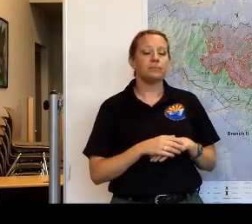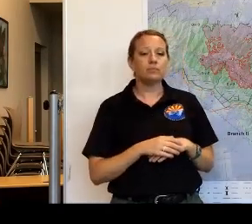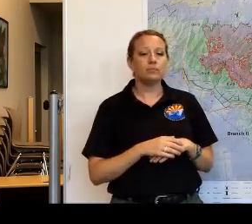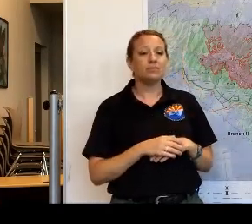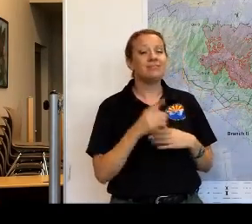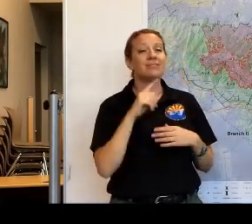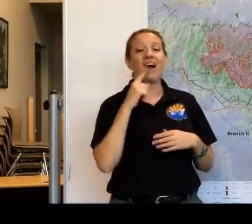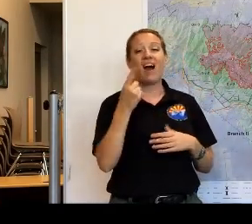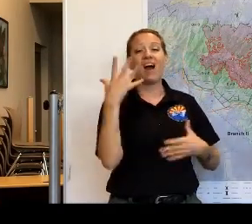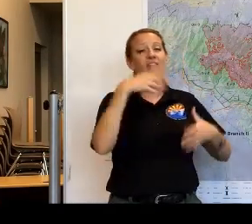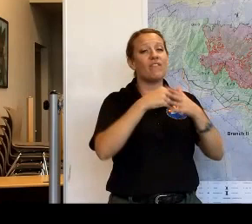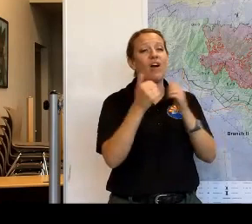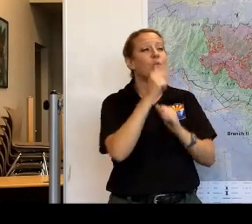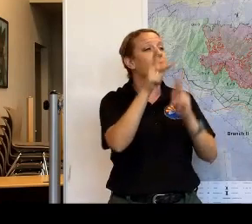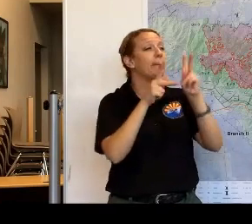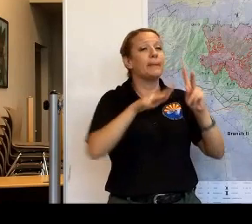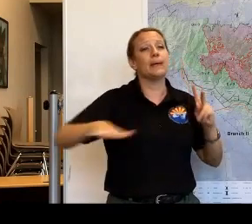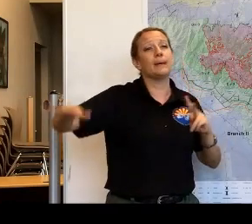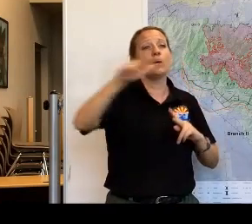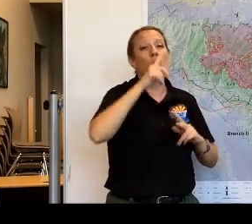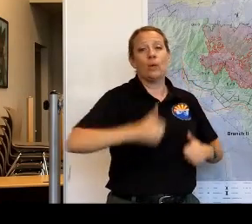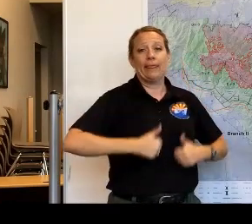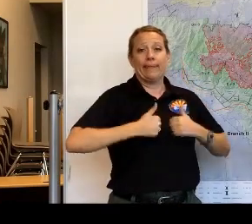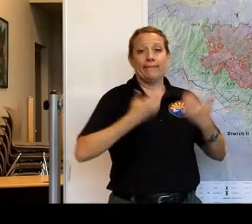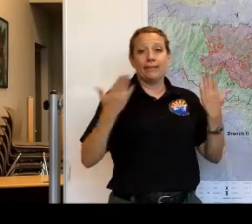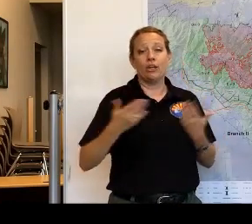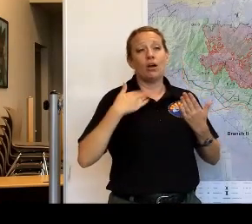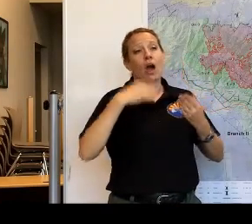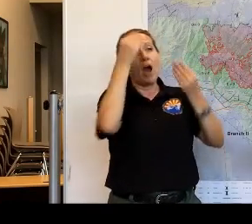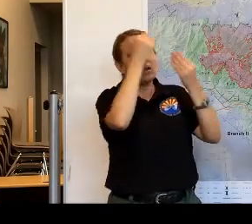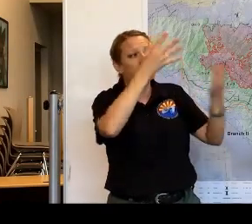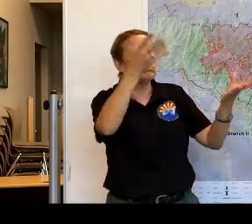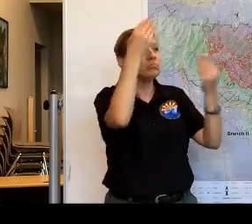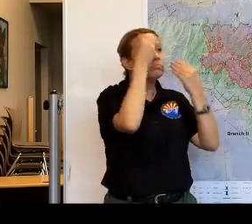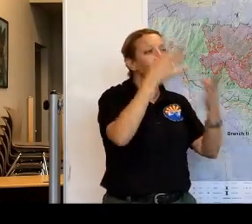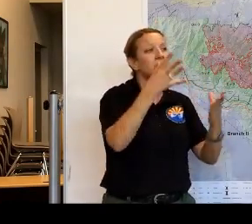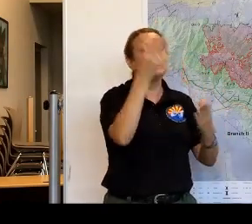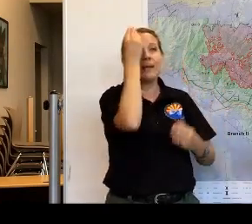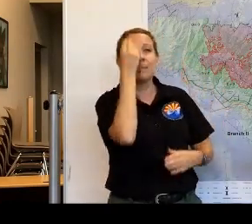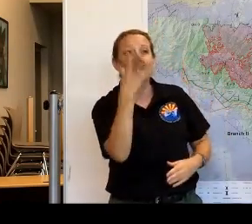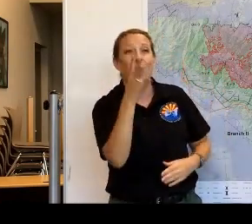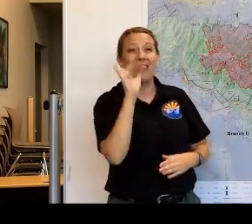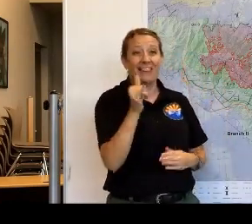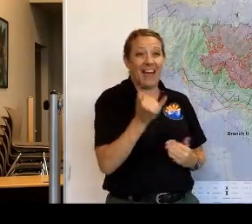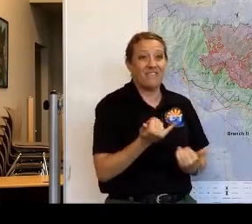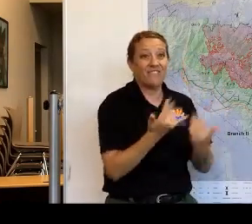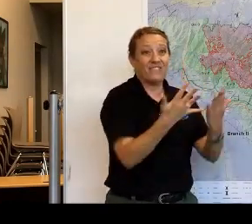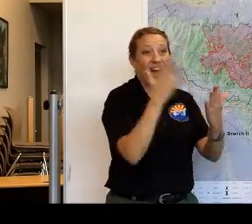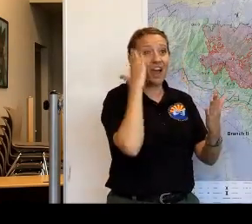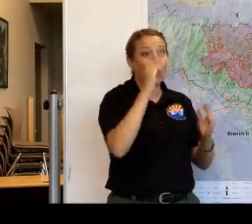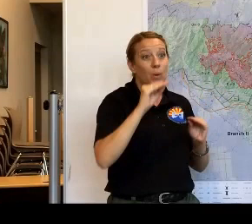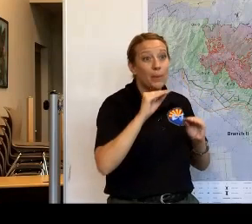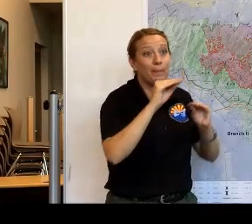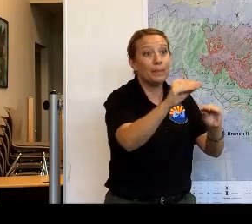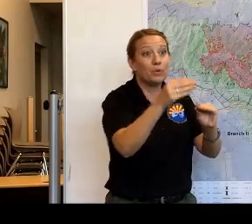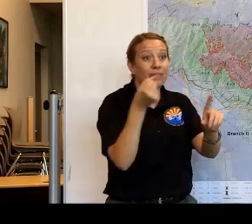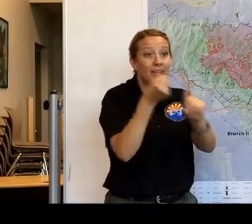public so getting a lot of information out to the public about what to expect where fires gonna go if it's going to impact things like houses that kind of